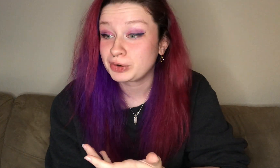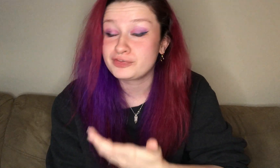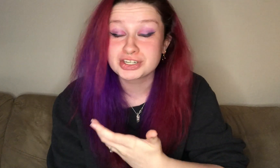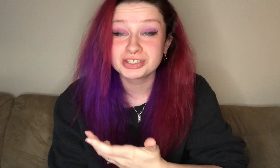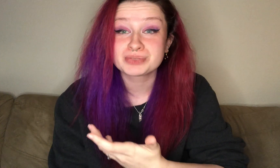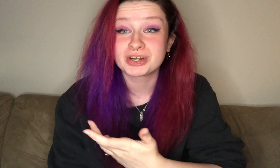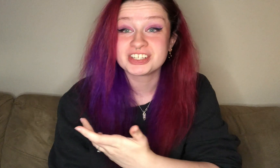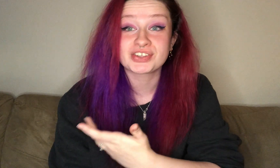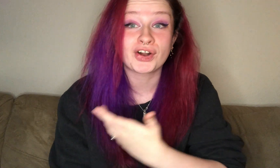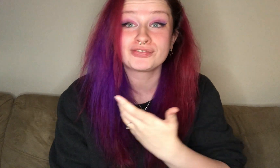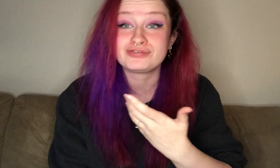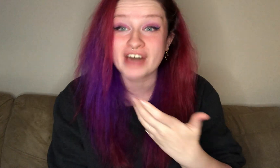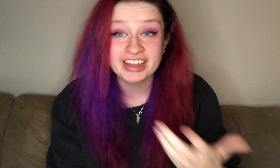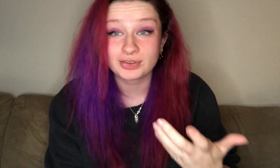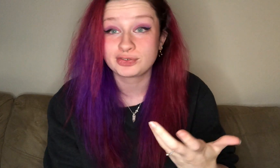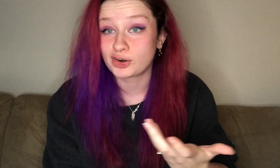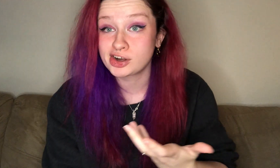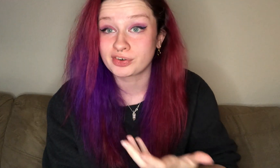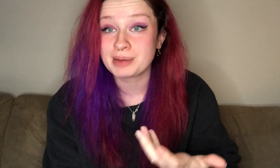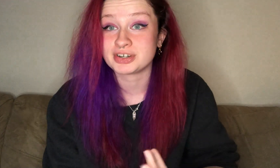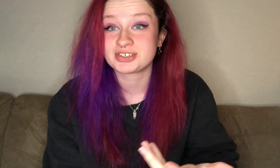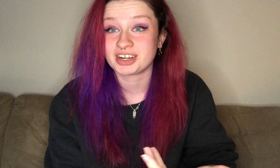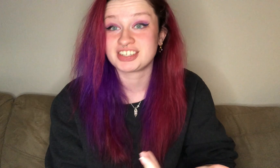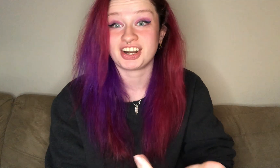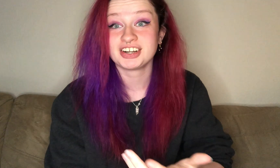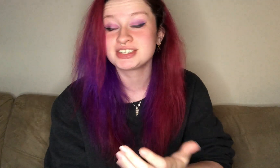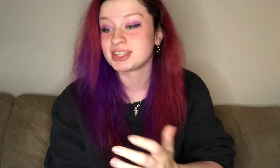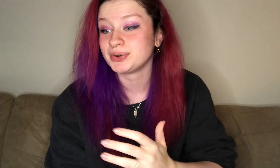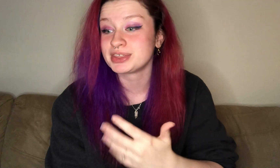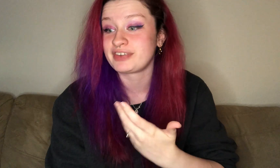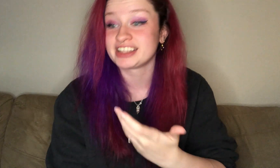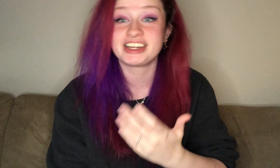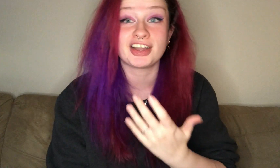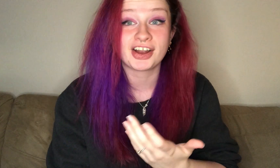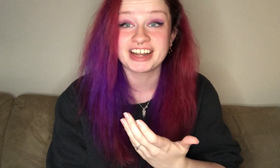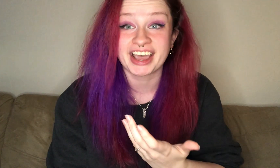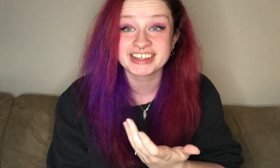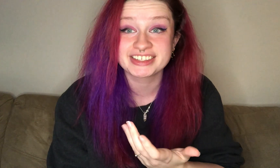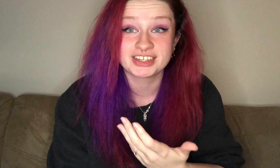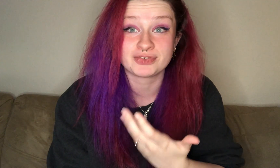facial expressions are vital for our grammar structure so the fact that he already has such